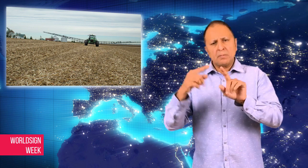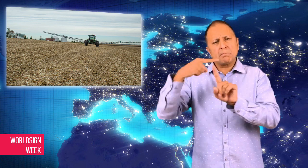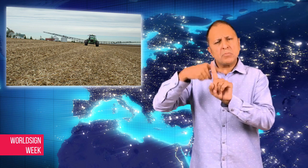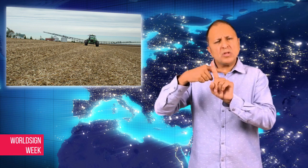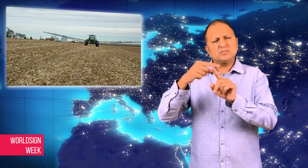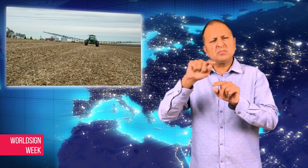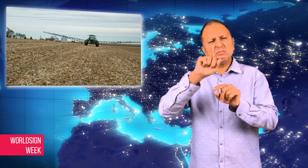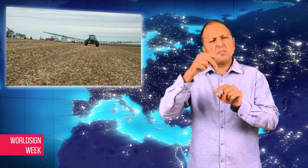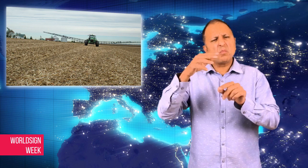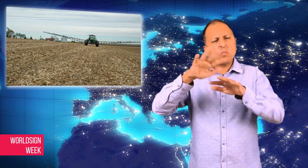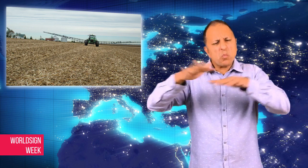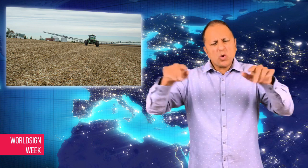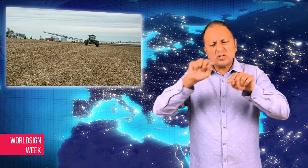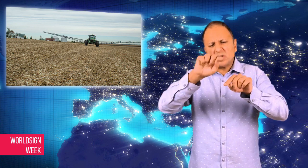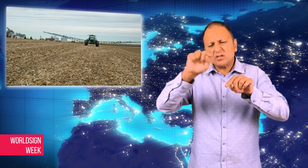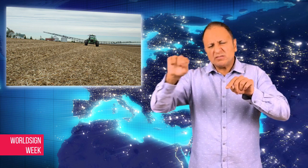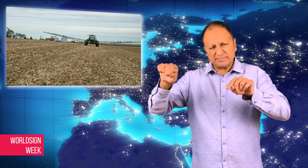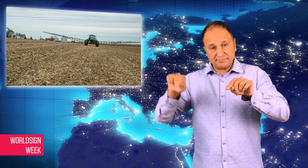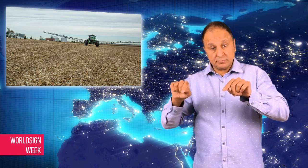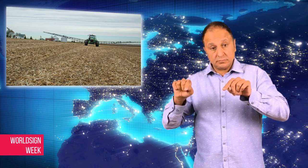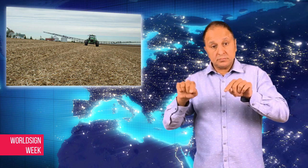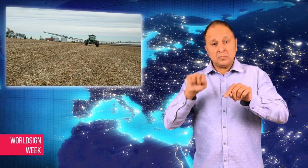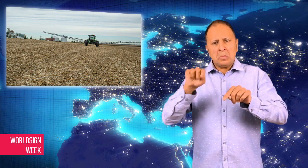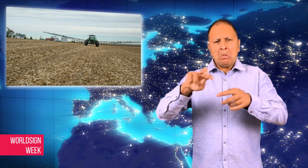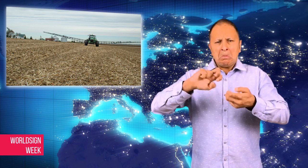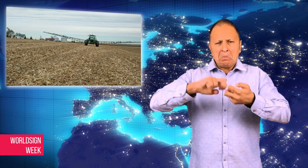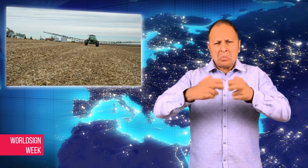region in the Gulf of Mexico and other